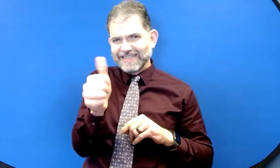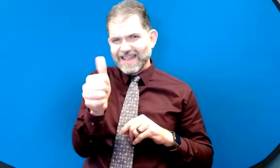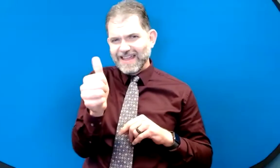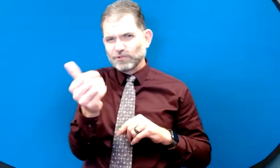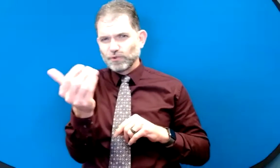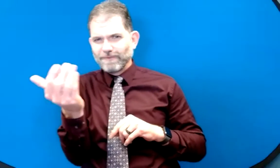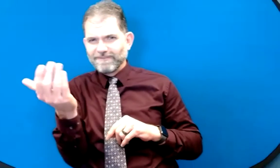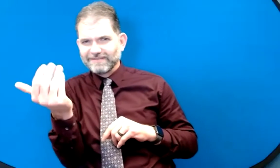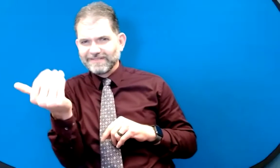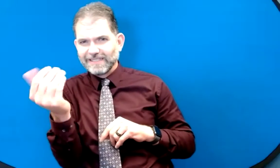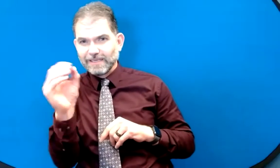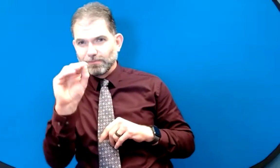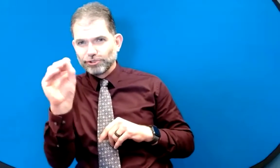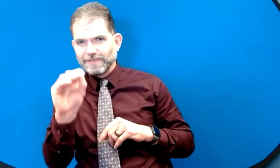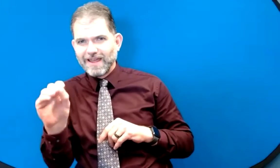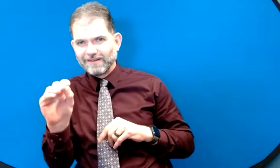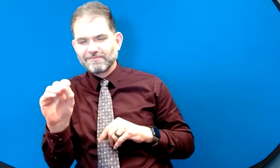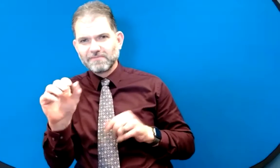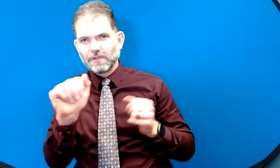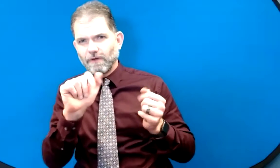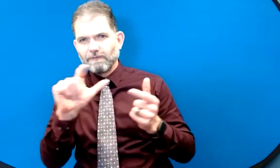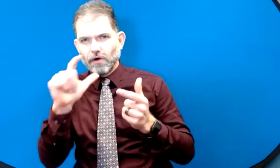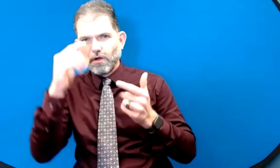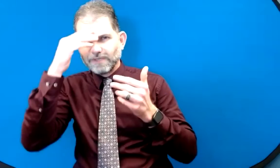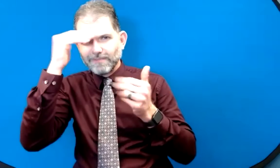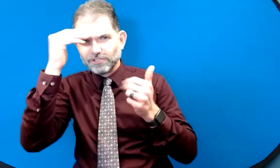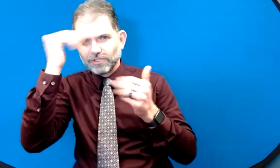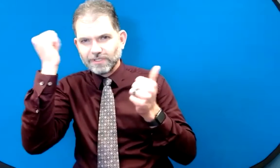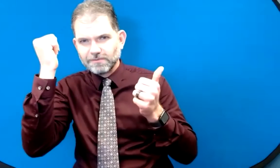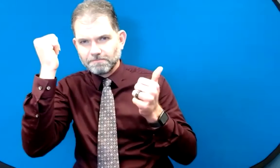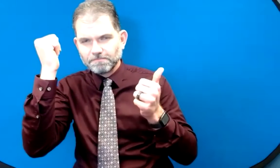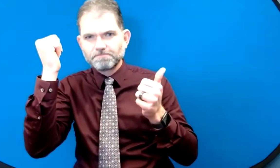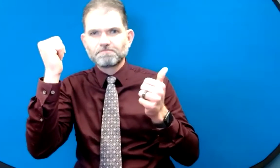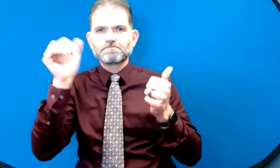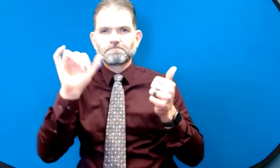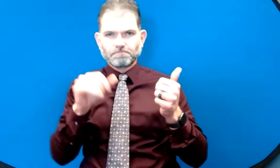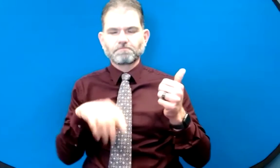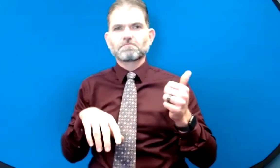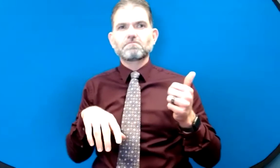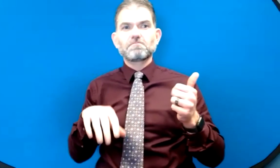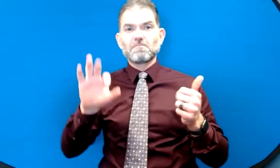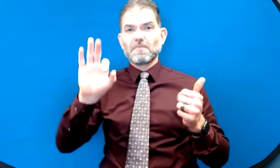ASL Interpreter: So frontal temporal dementia tends to happen about 1510 to 15% of dementia cases.